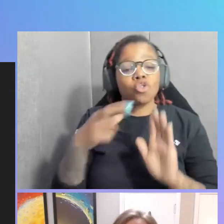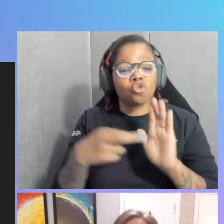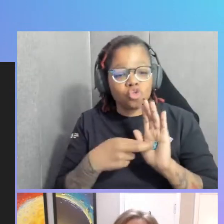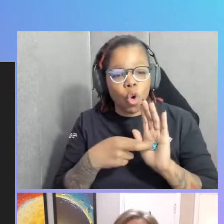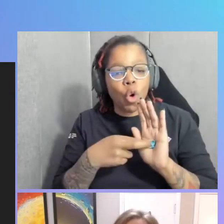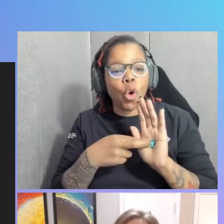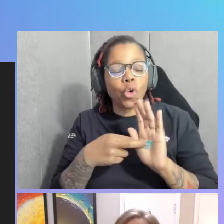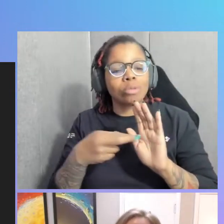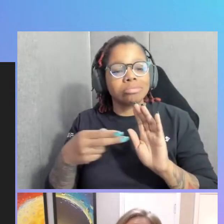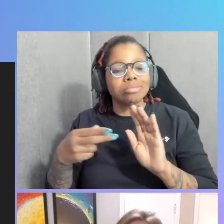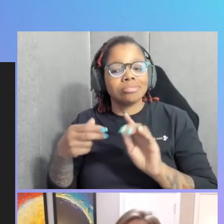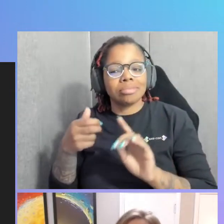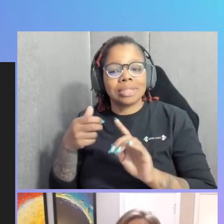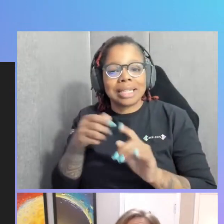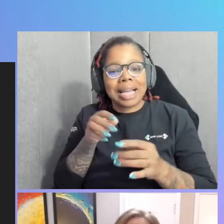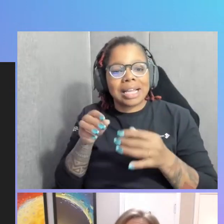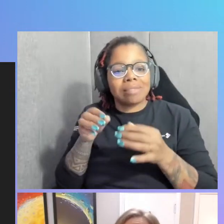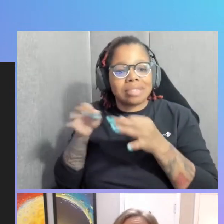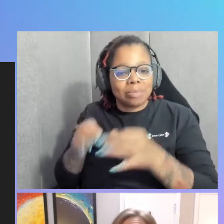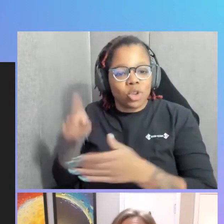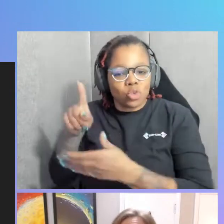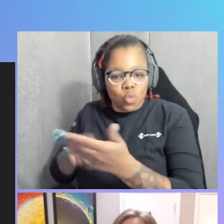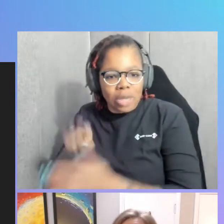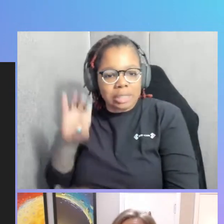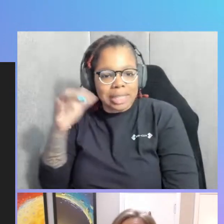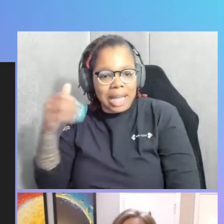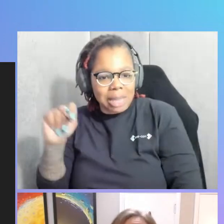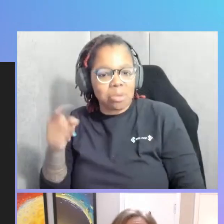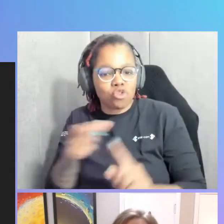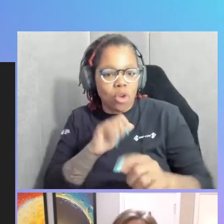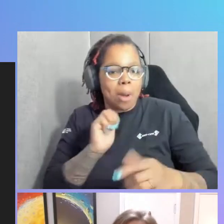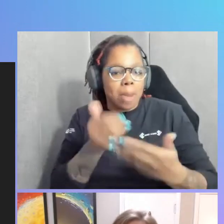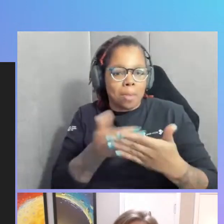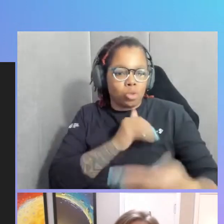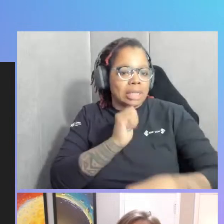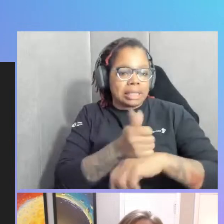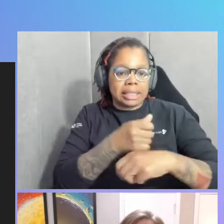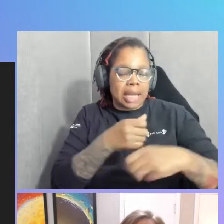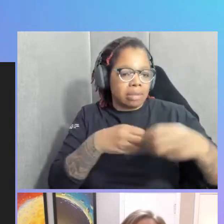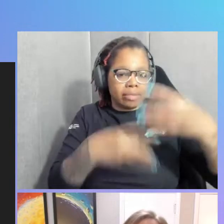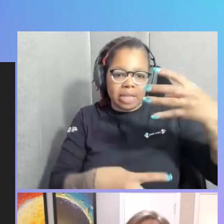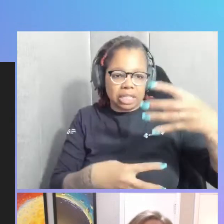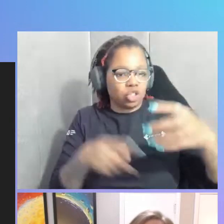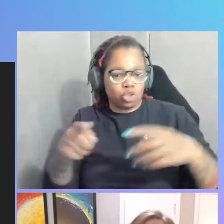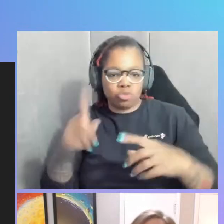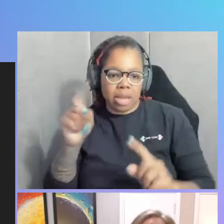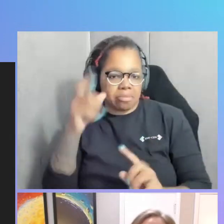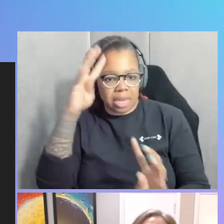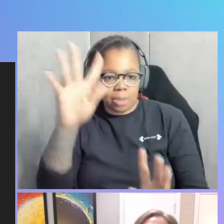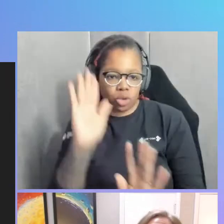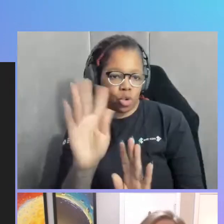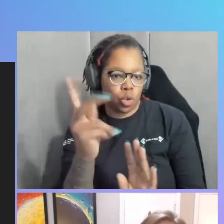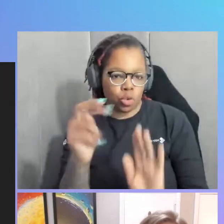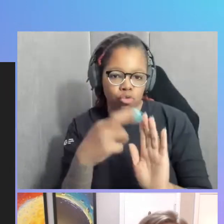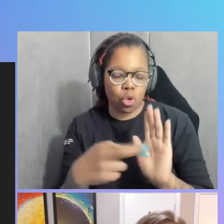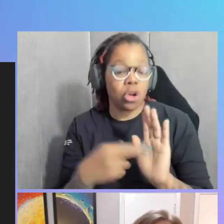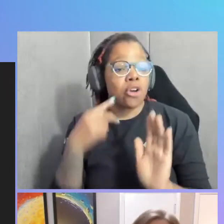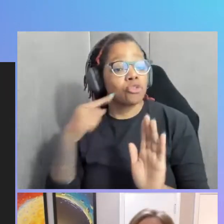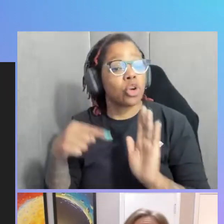and they again come from a predefined set of roll options.